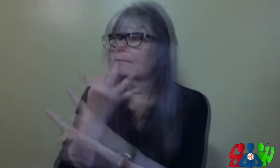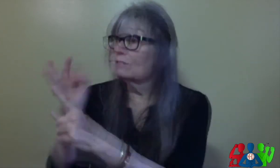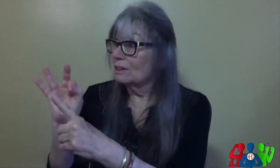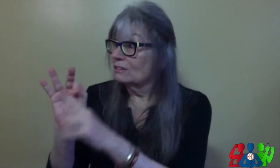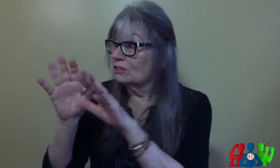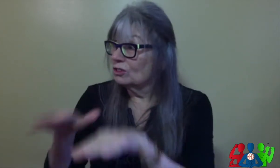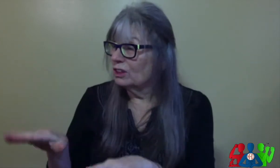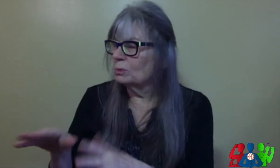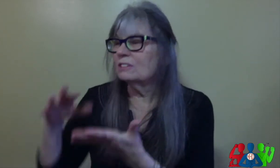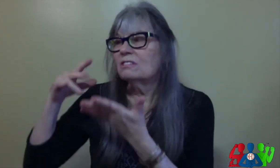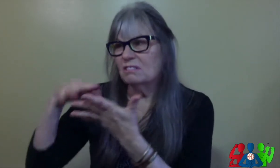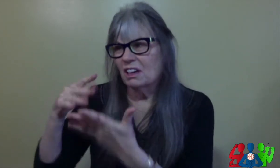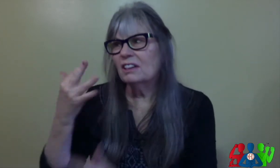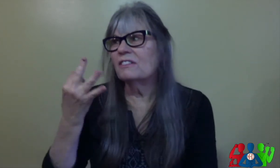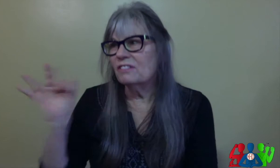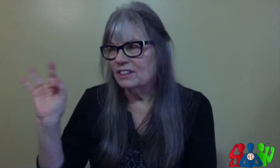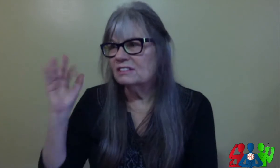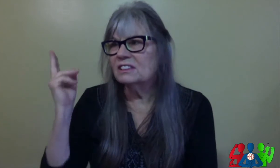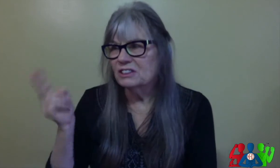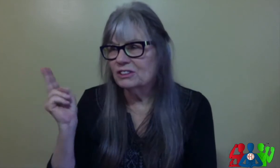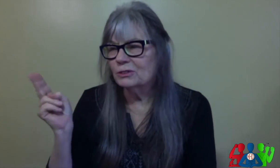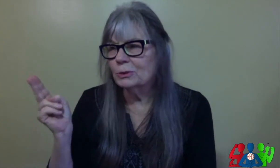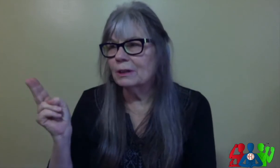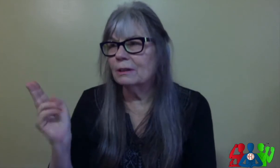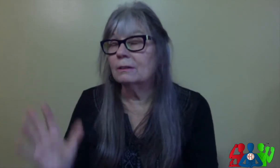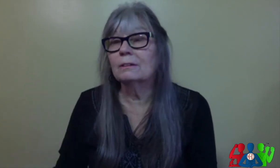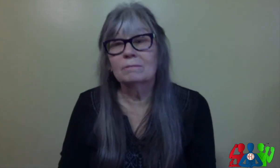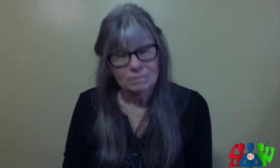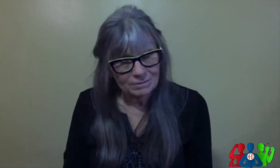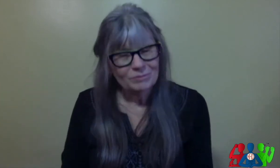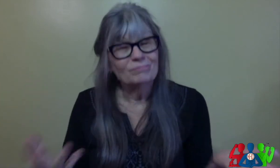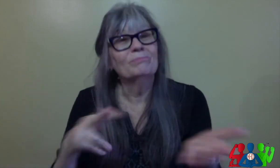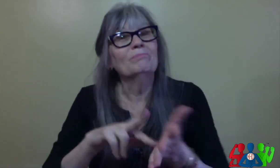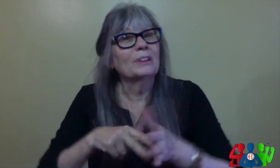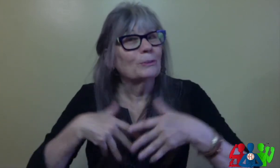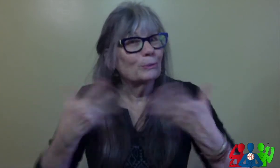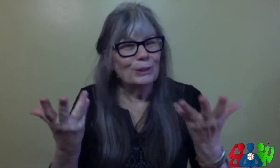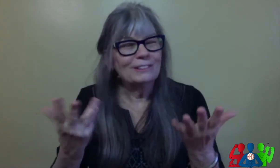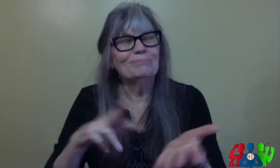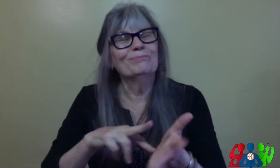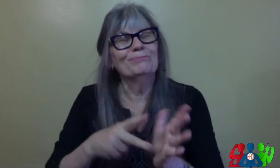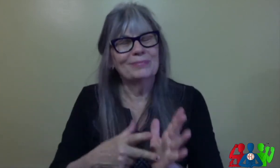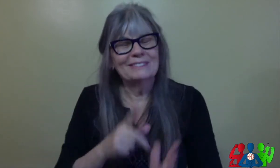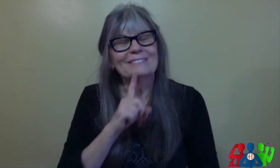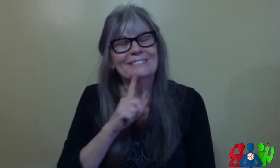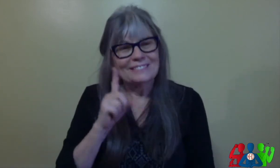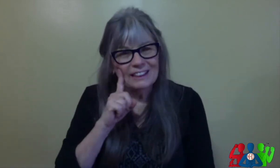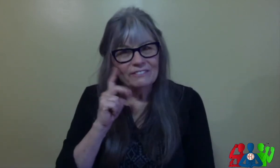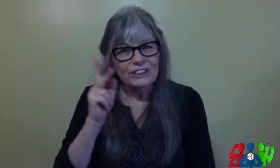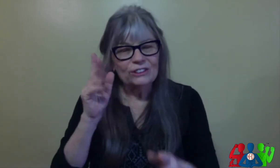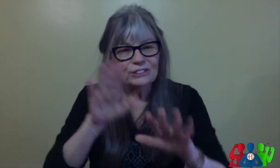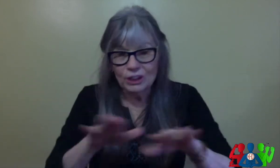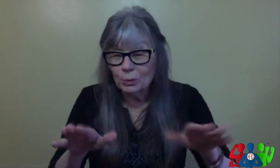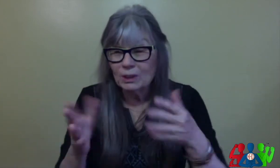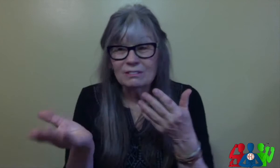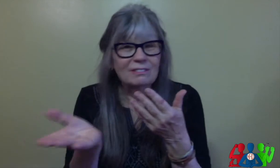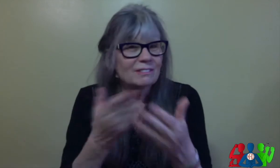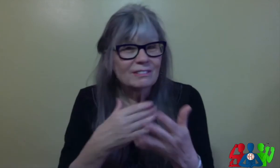American history, and we teach French children French history, but that means that we need to